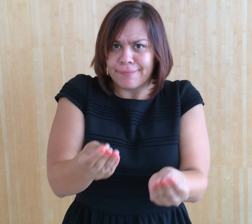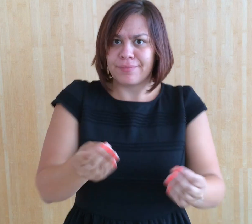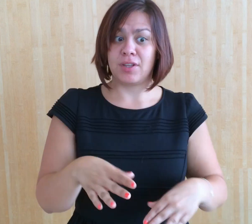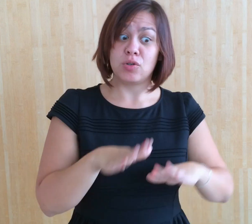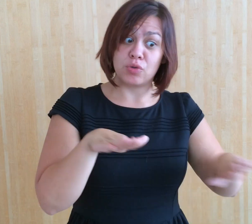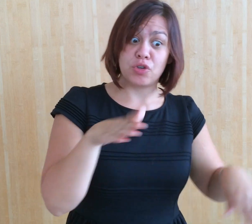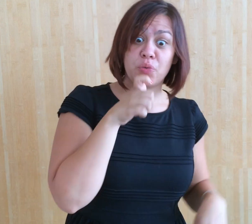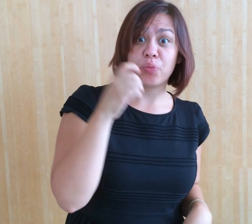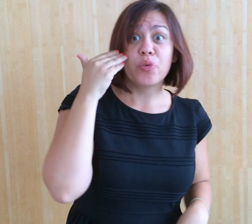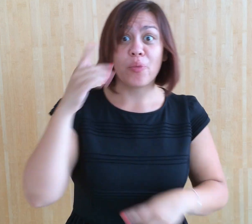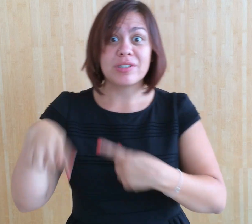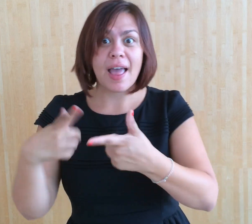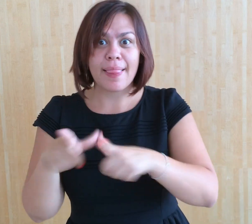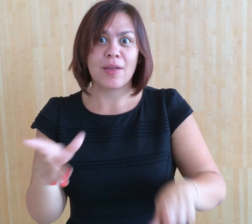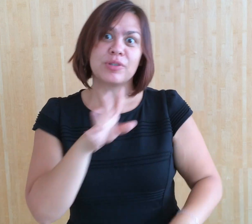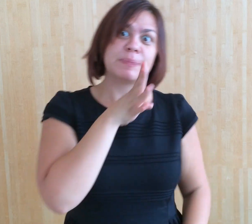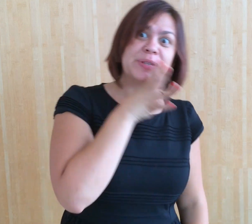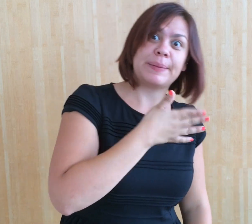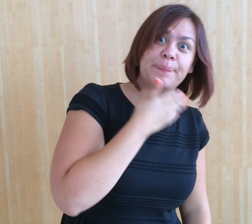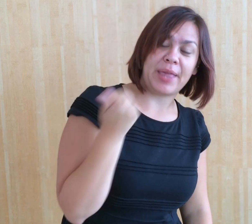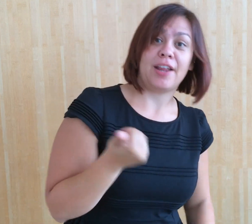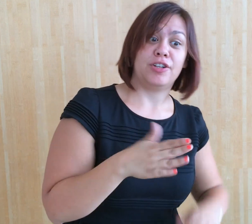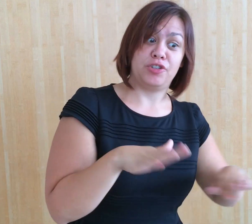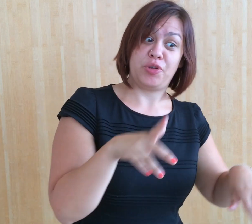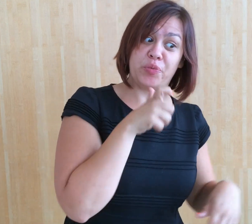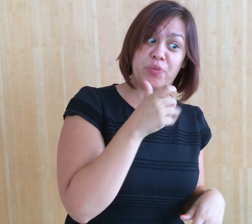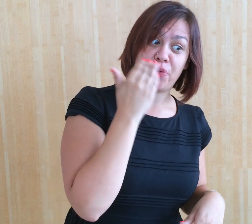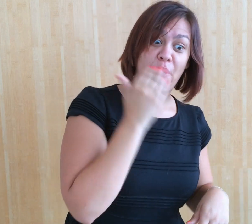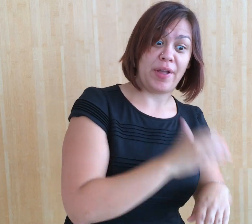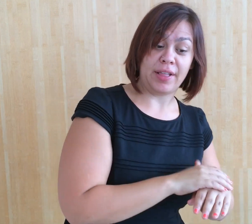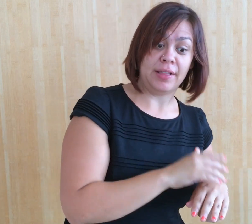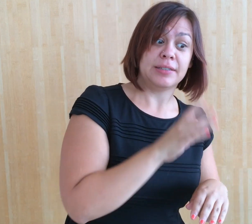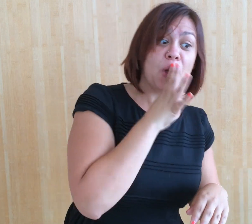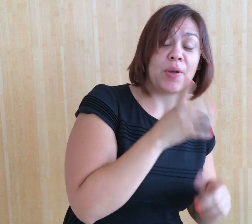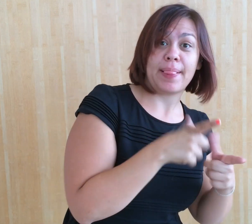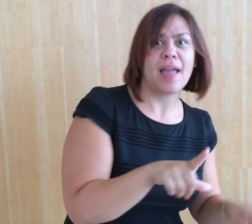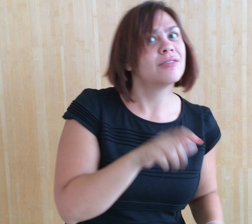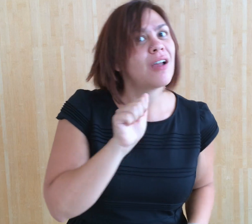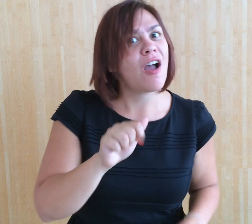Knowing sign language can help spoken language development. Knowing spoken language can help sign language development.